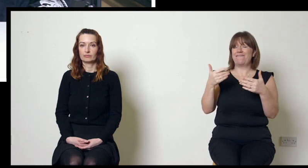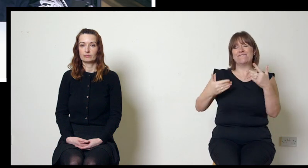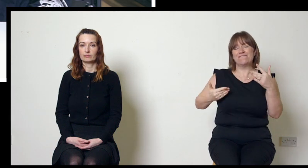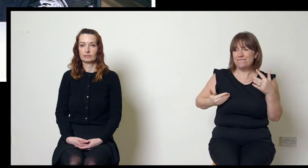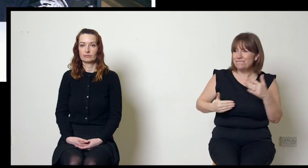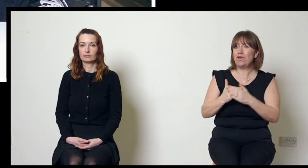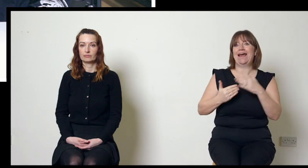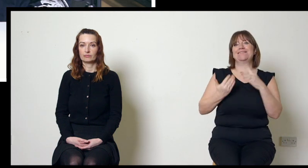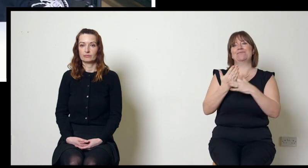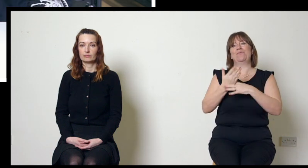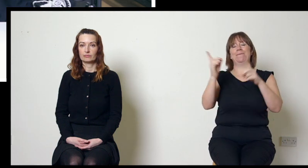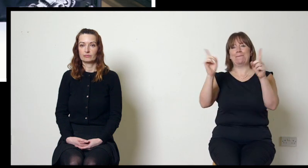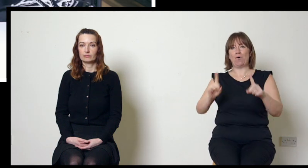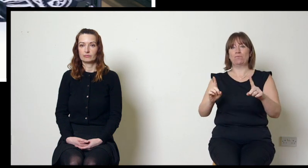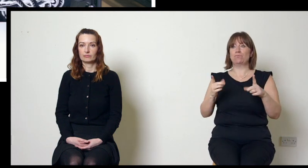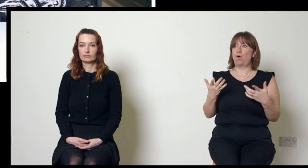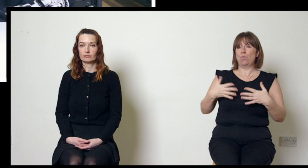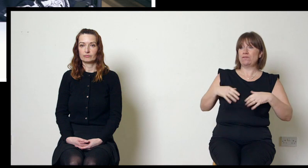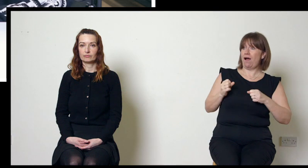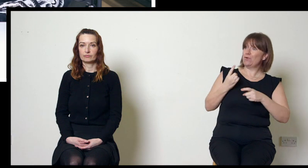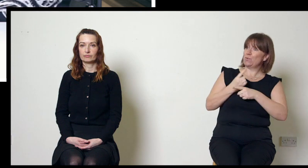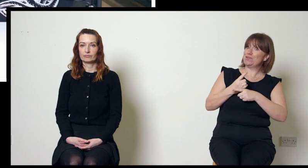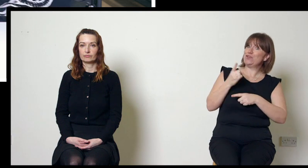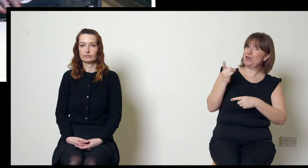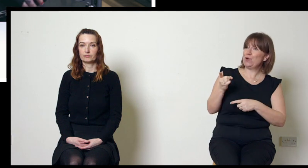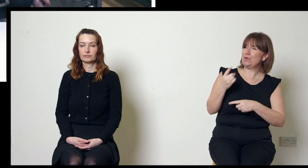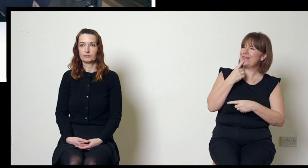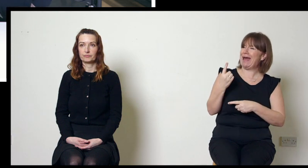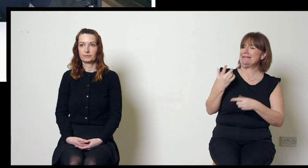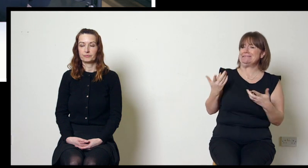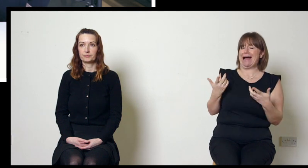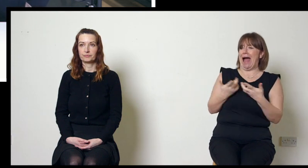So that's why we started talking to you to say, how can we start looking at our programmes